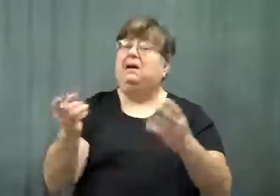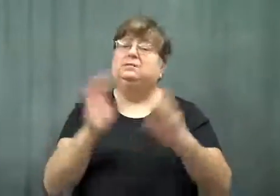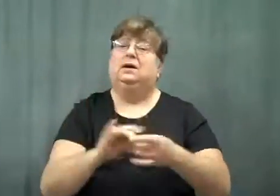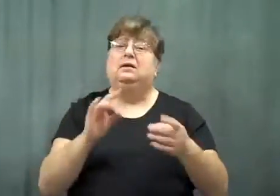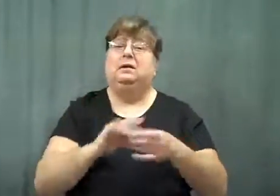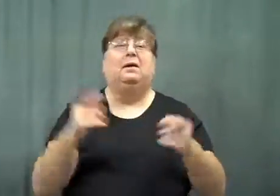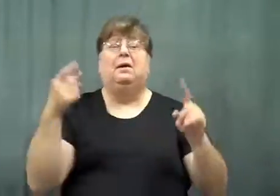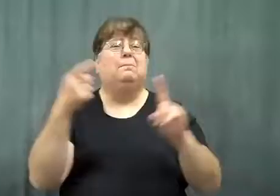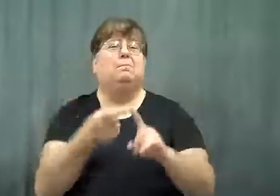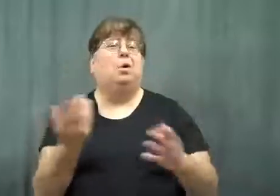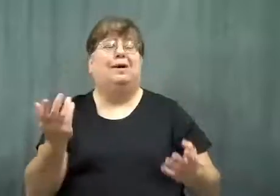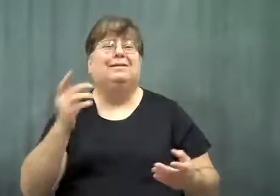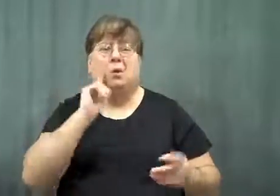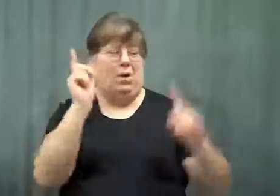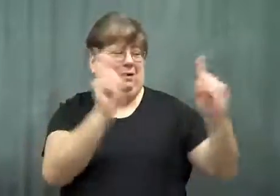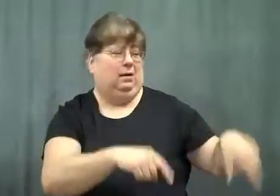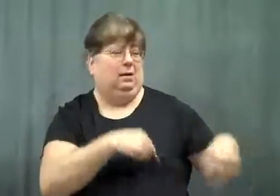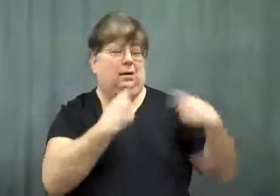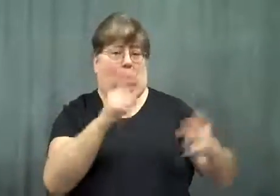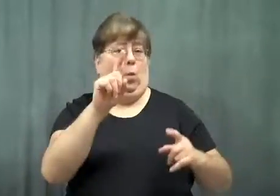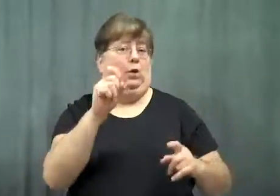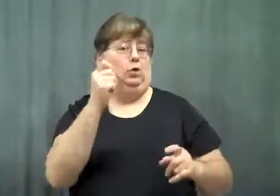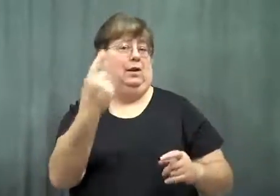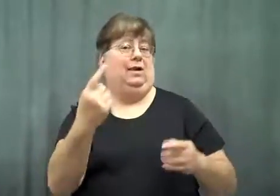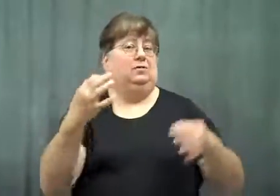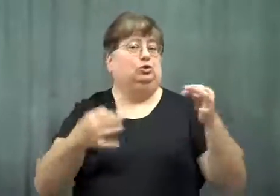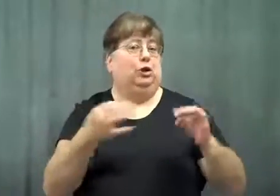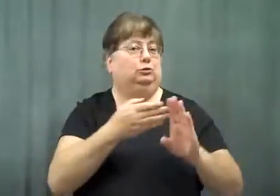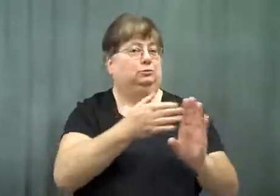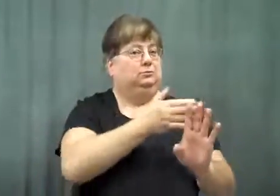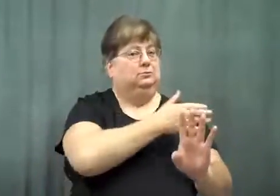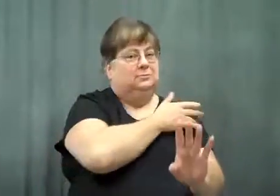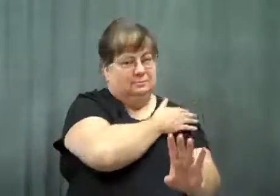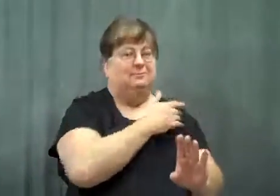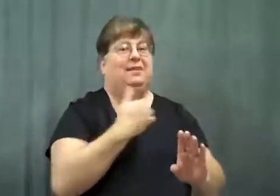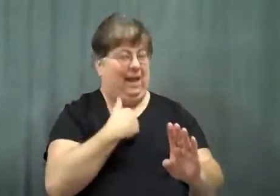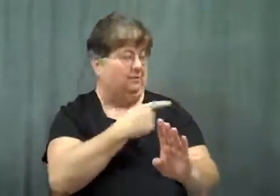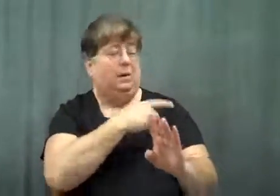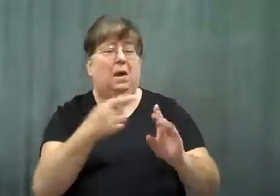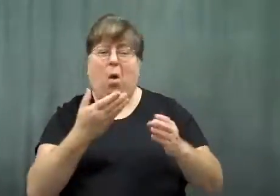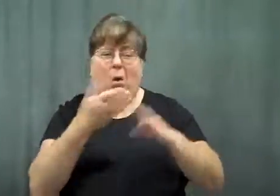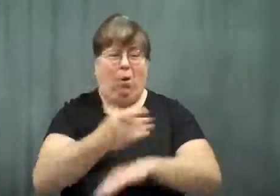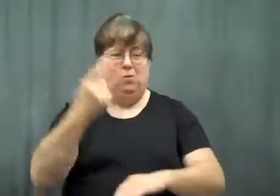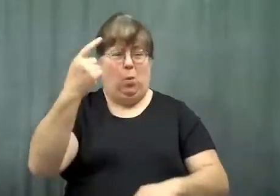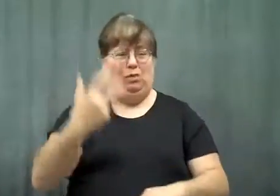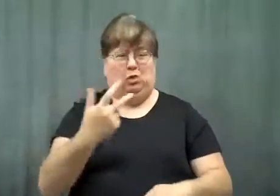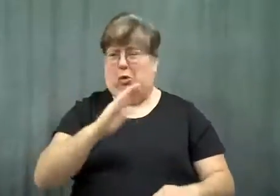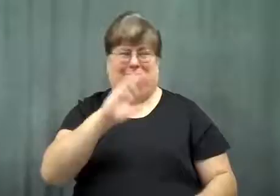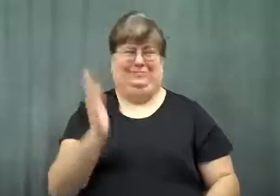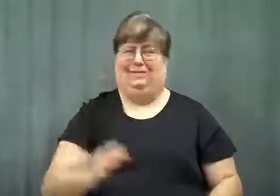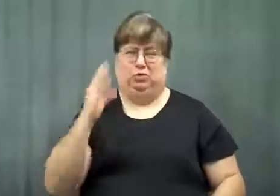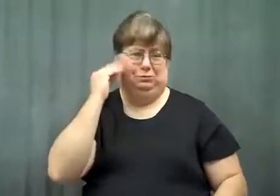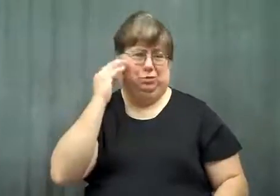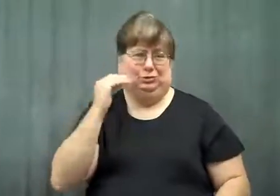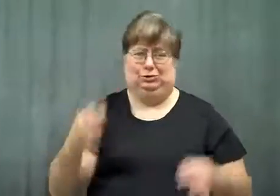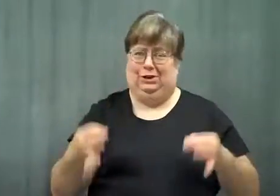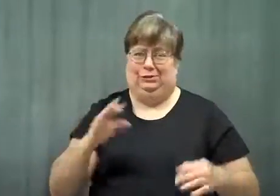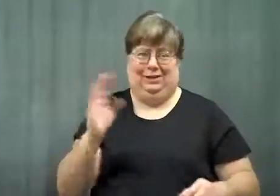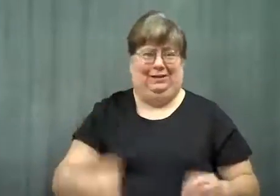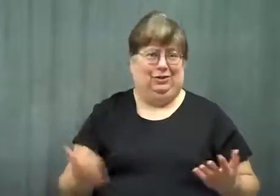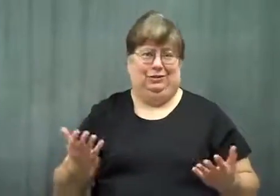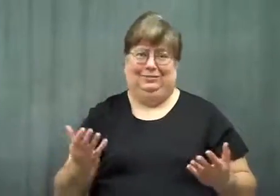Over a third of the judges preceding her had never had judicial experience either.